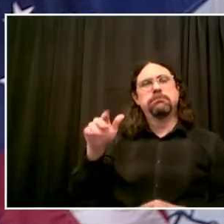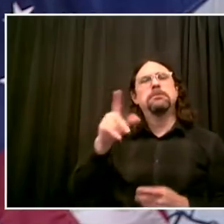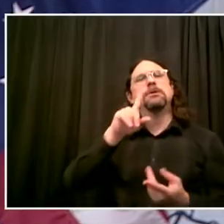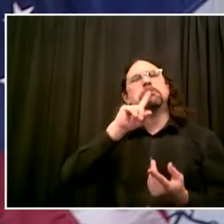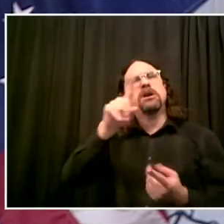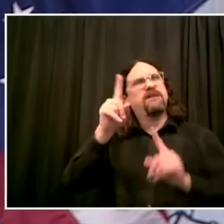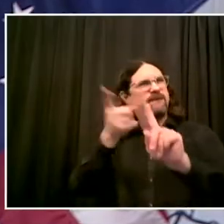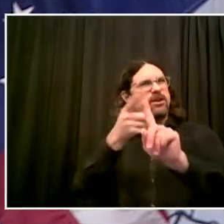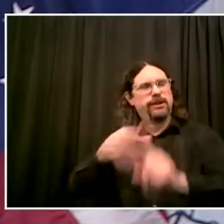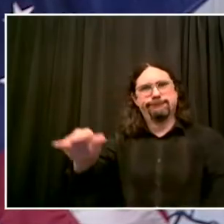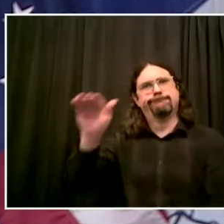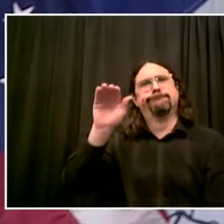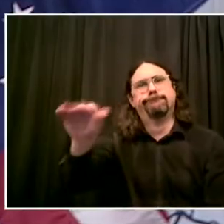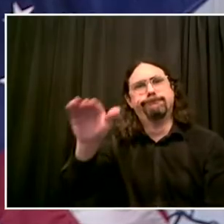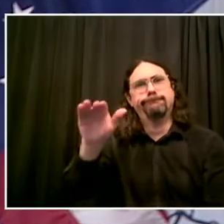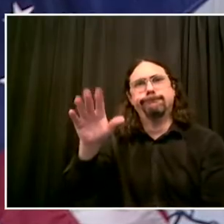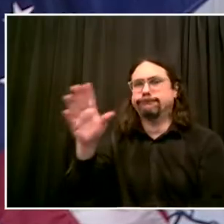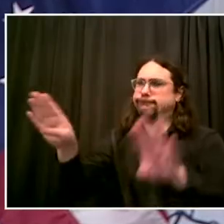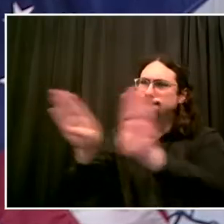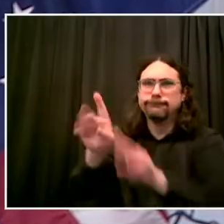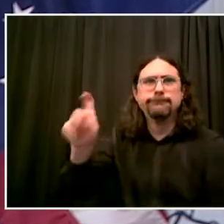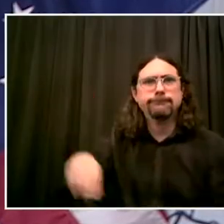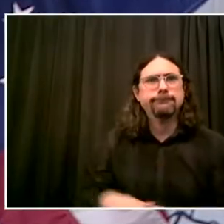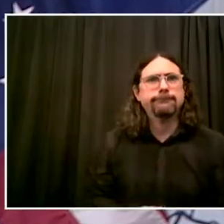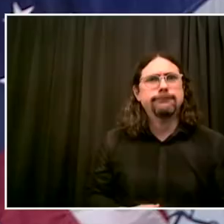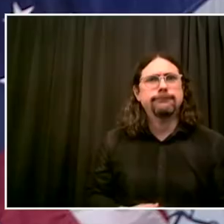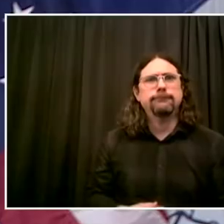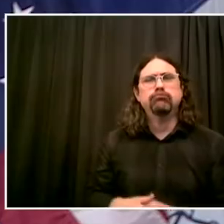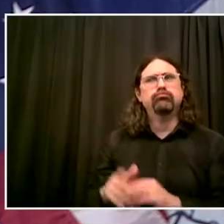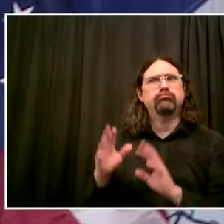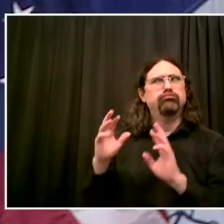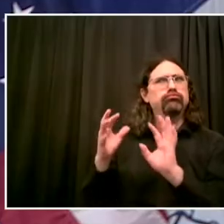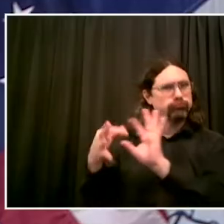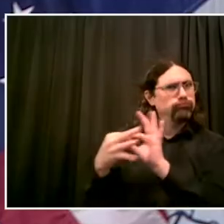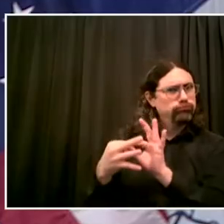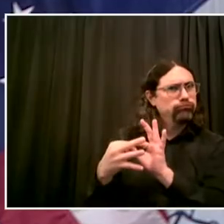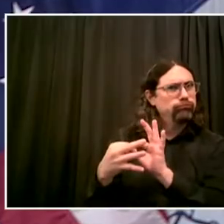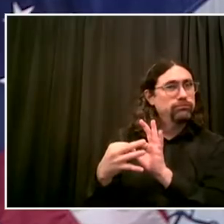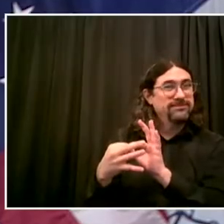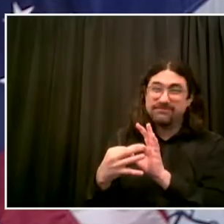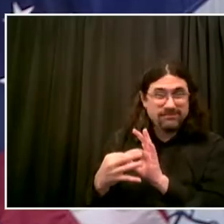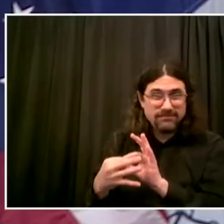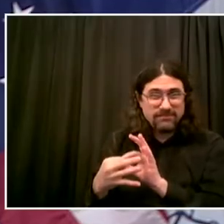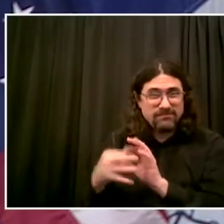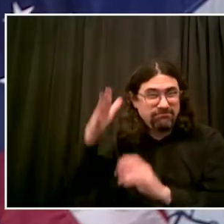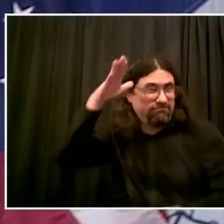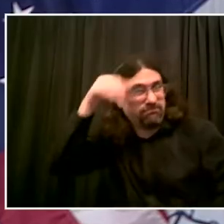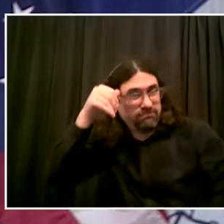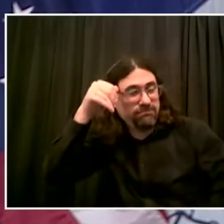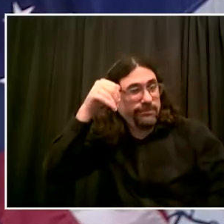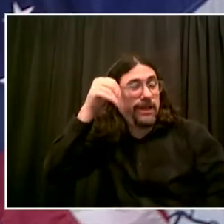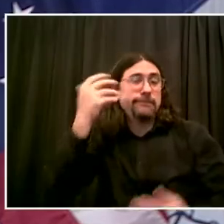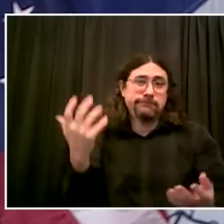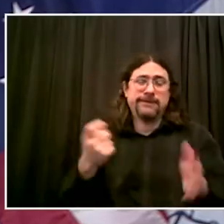CITY, THAT WILL